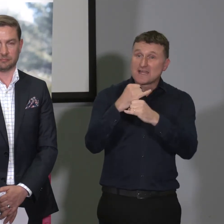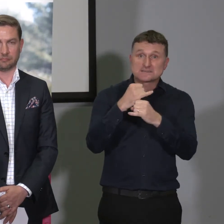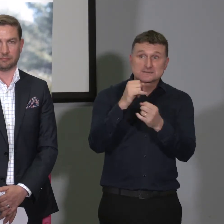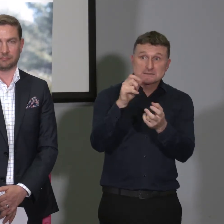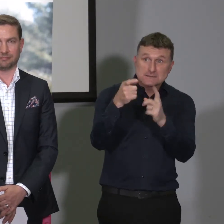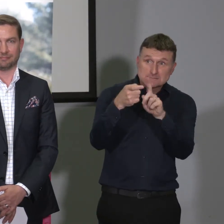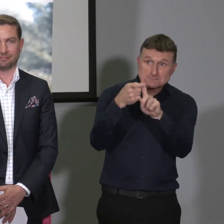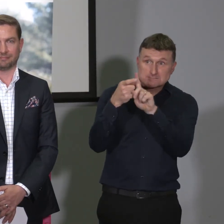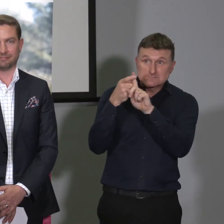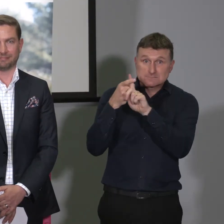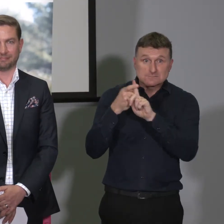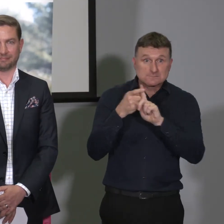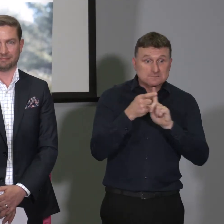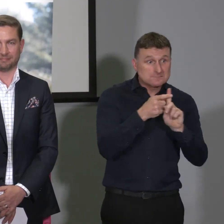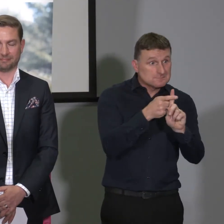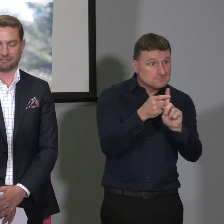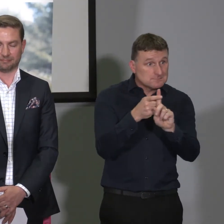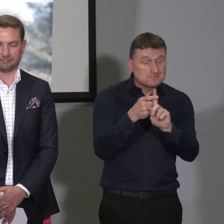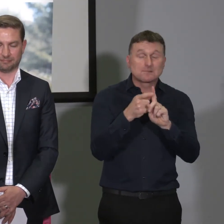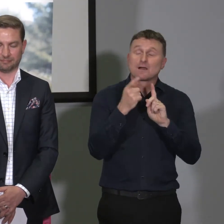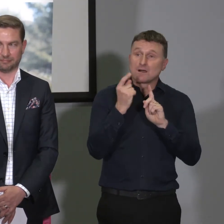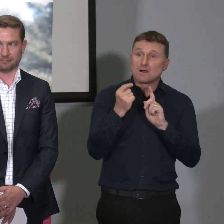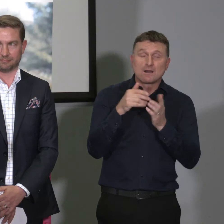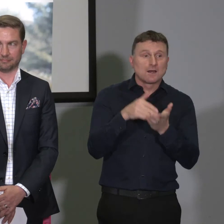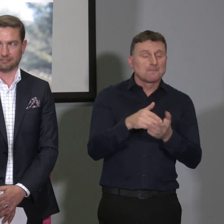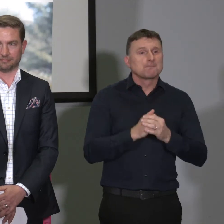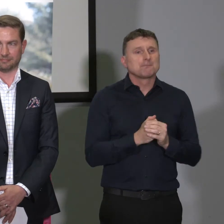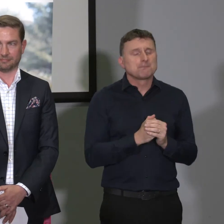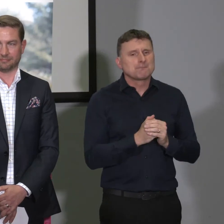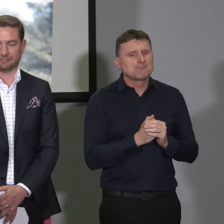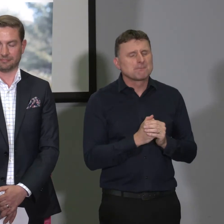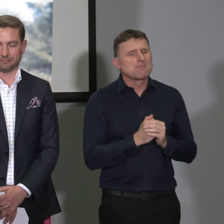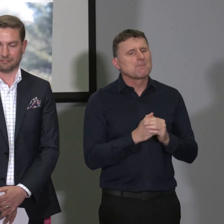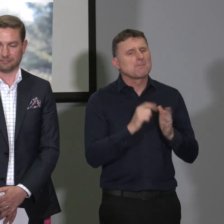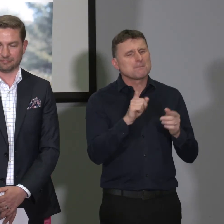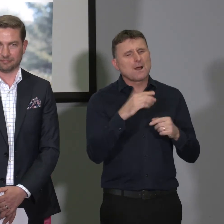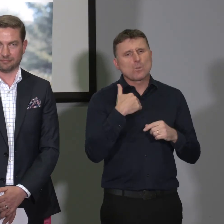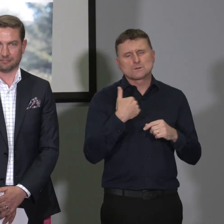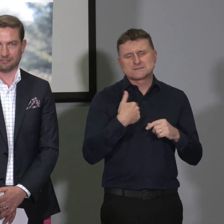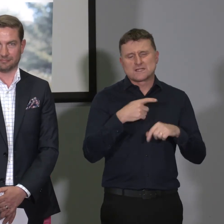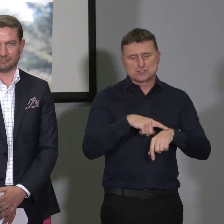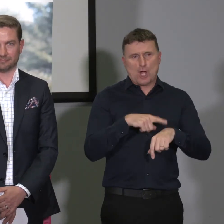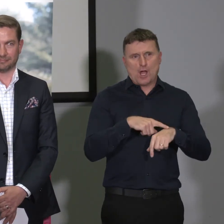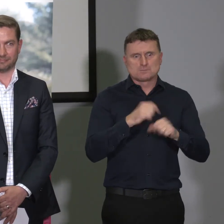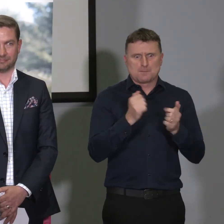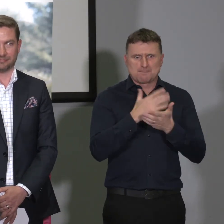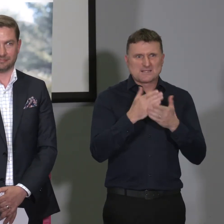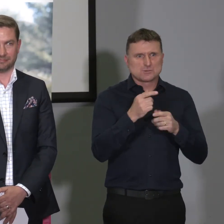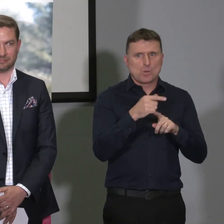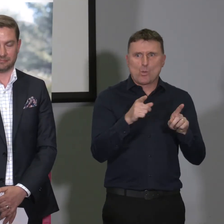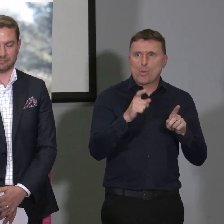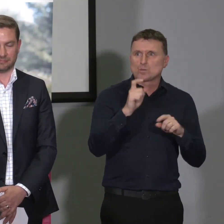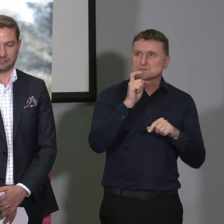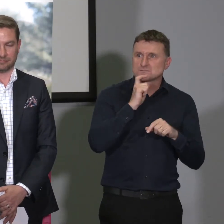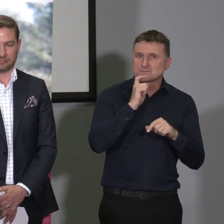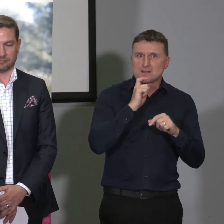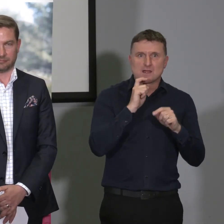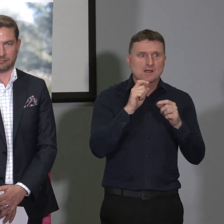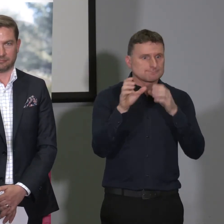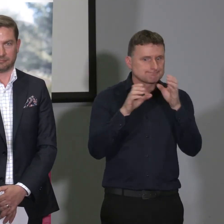we have talked about, these